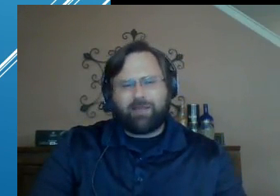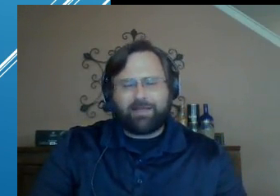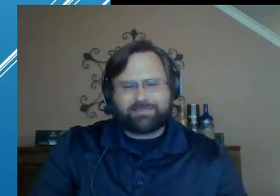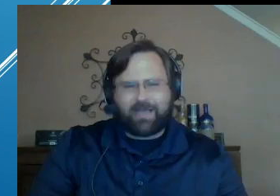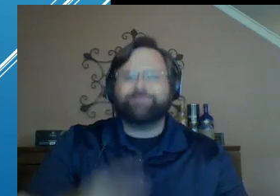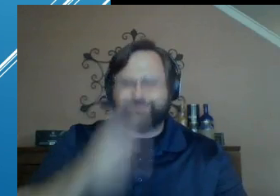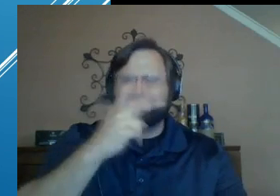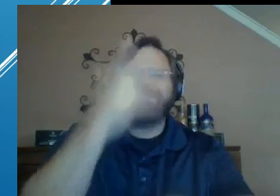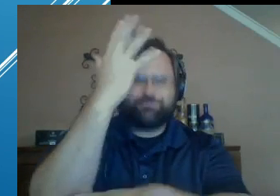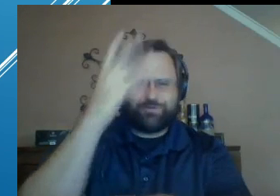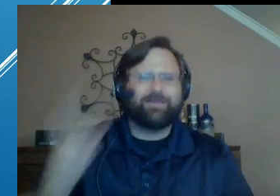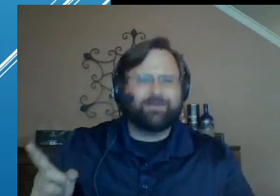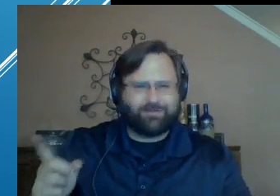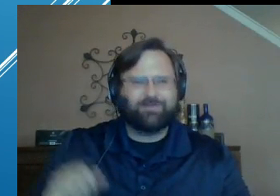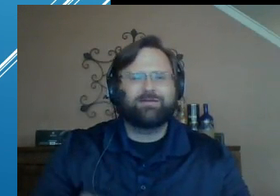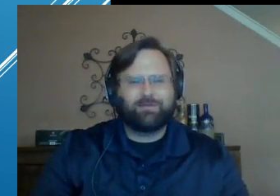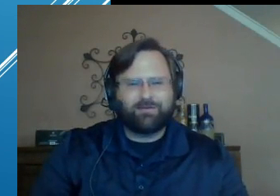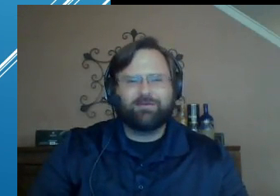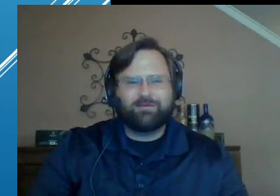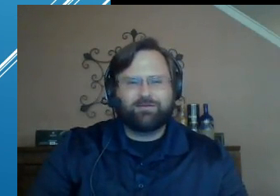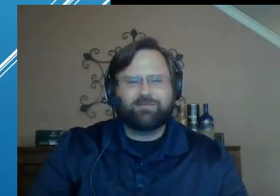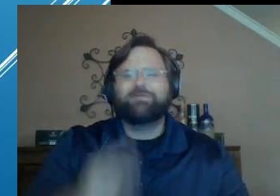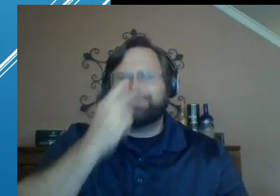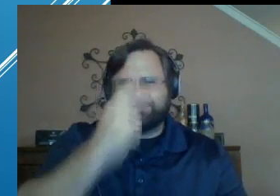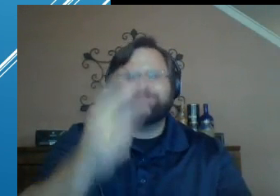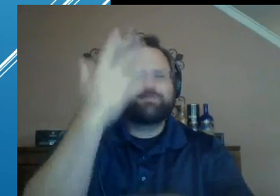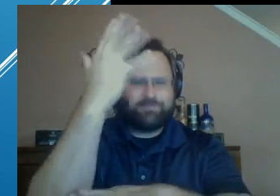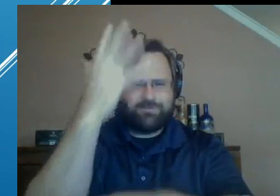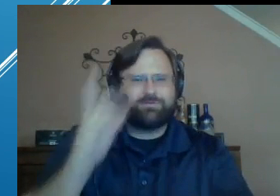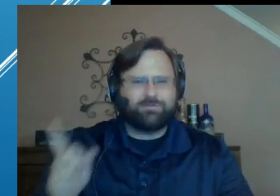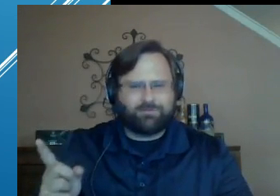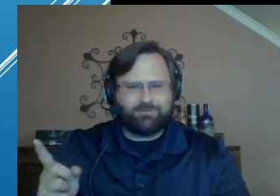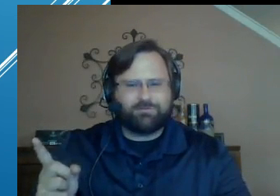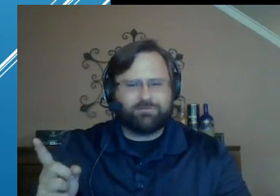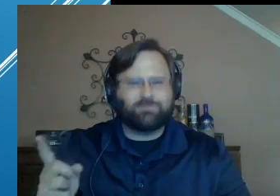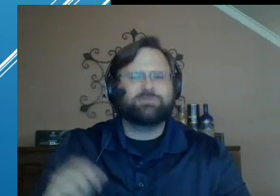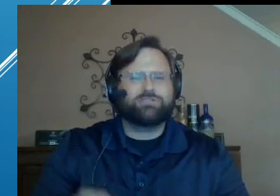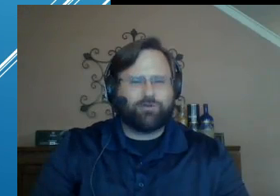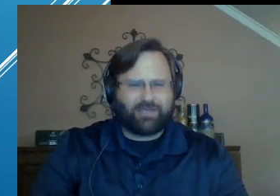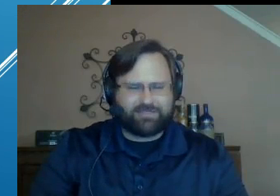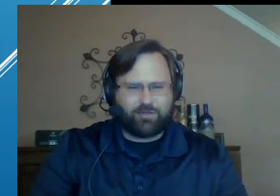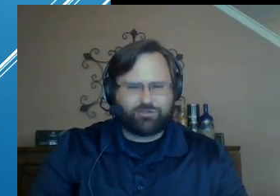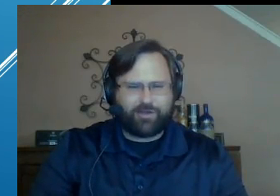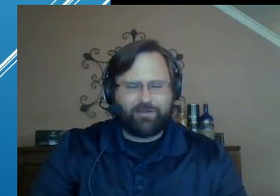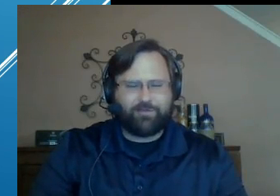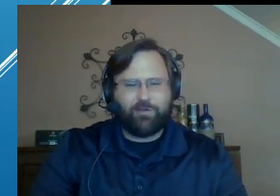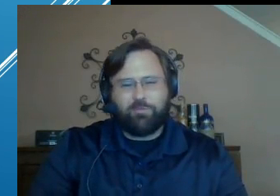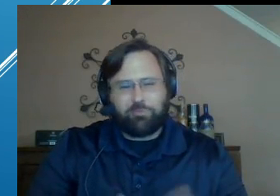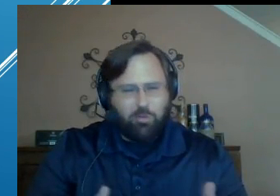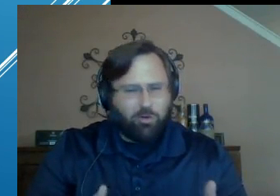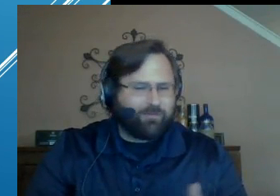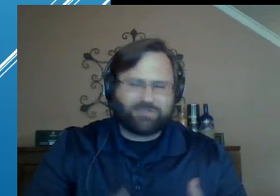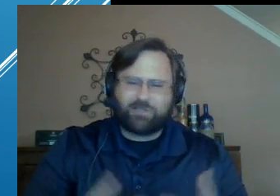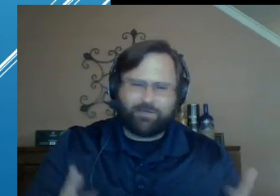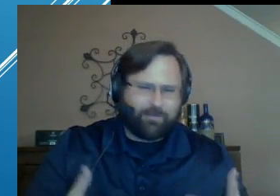then i might sign to show that he saw the tree or if I've been talking about